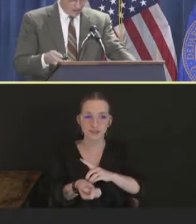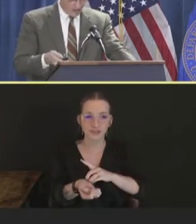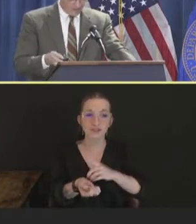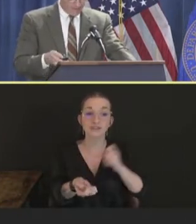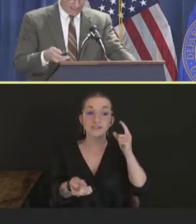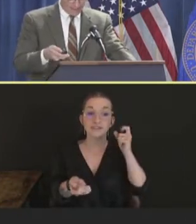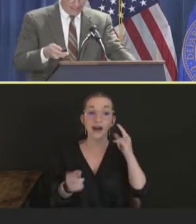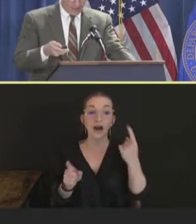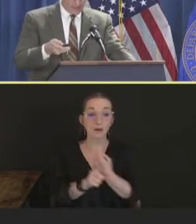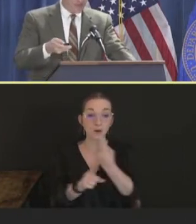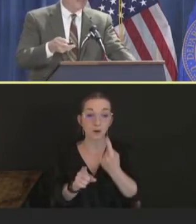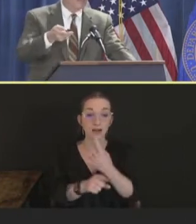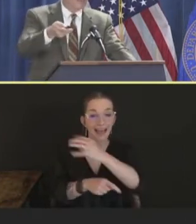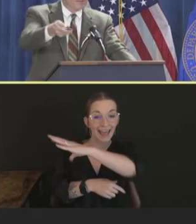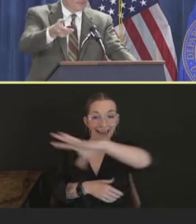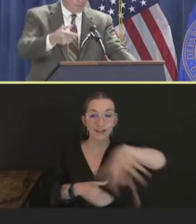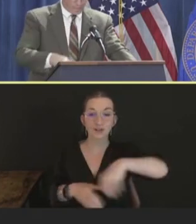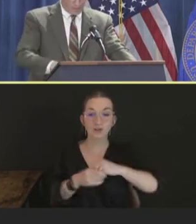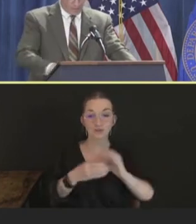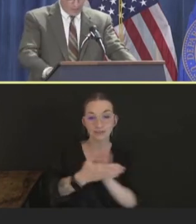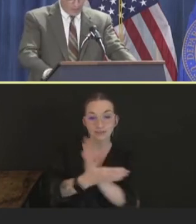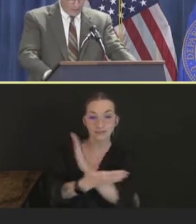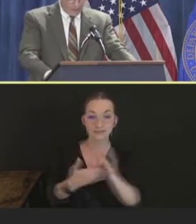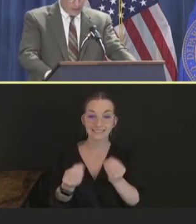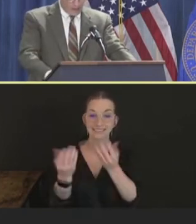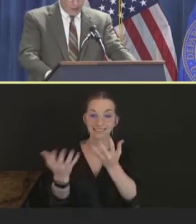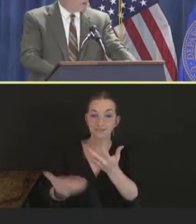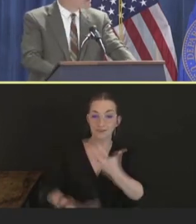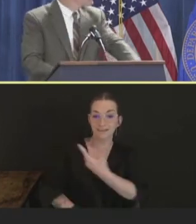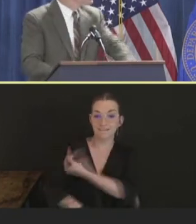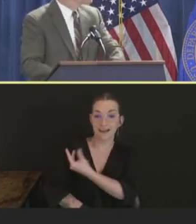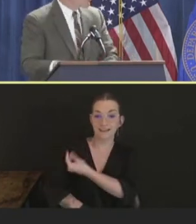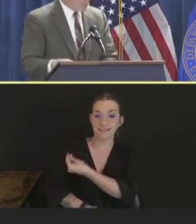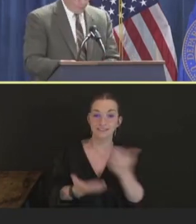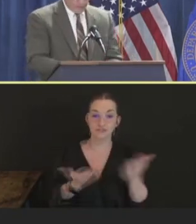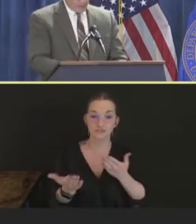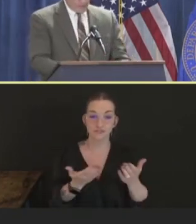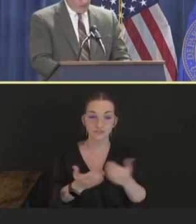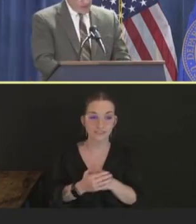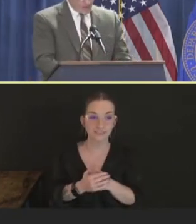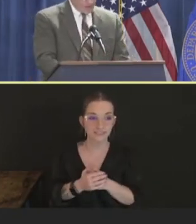of vaccination services. Recommendation 3.3.